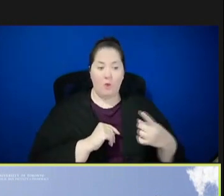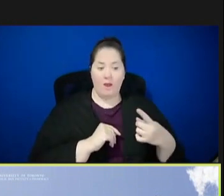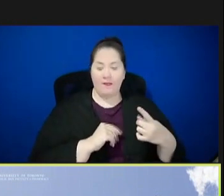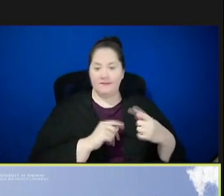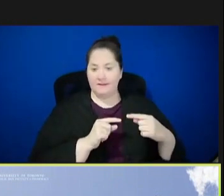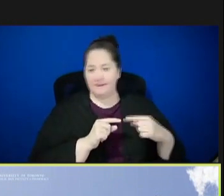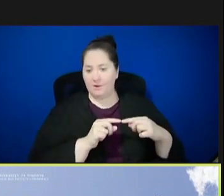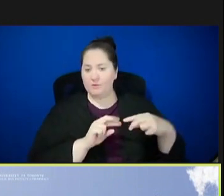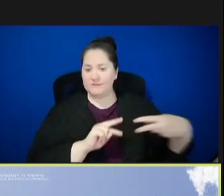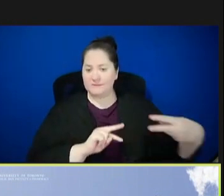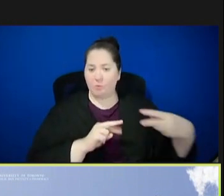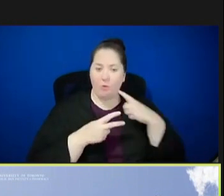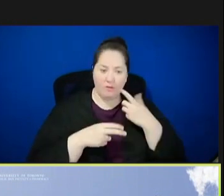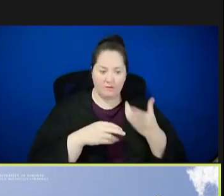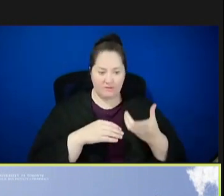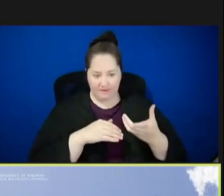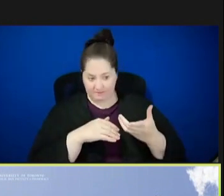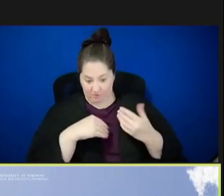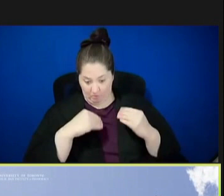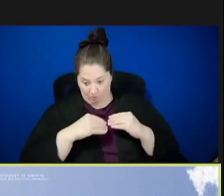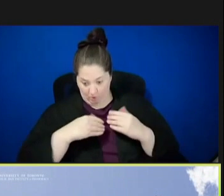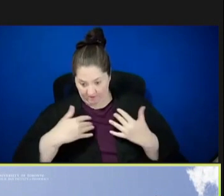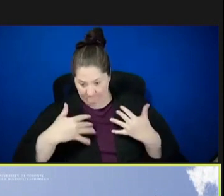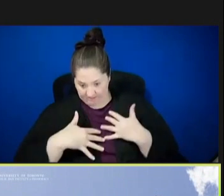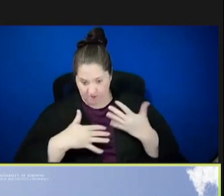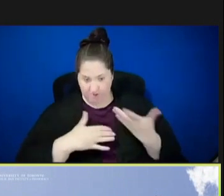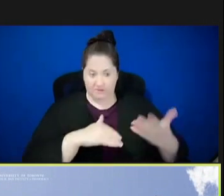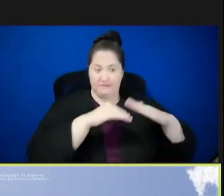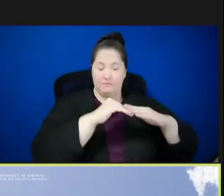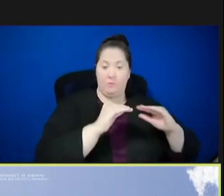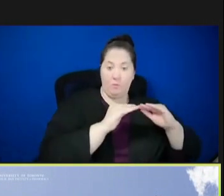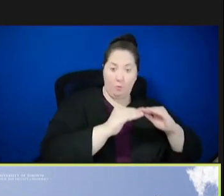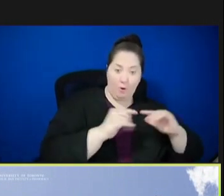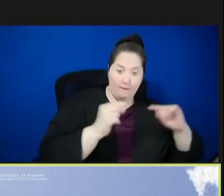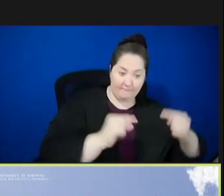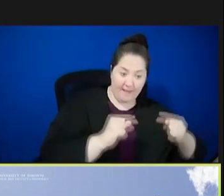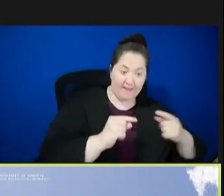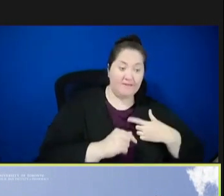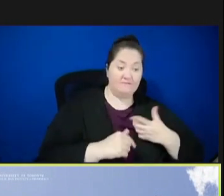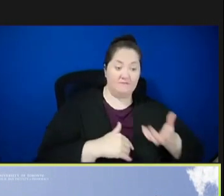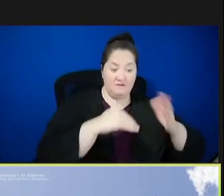So if you have more fear, you actually experience more pain. If you experience more pain, you then